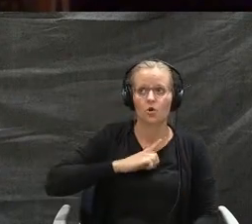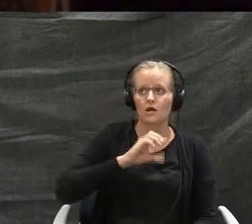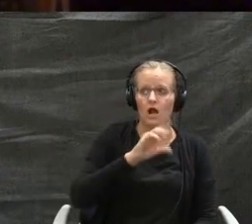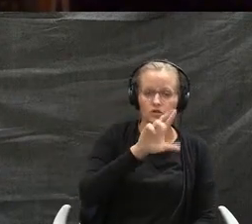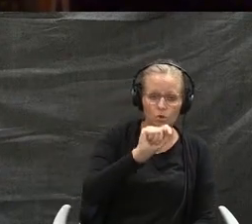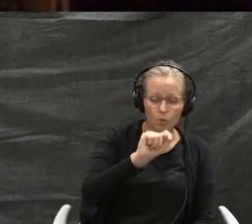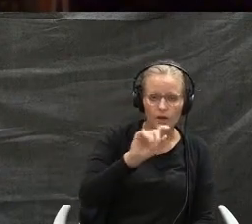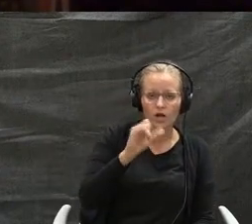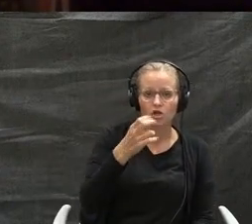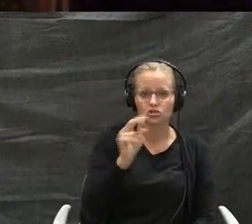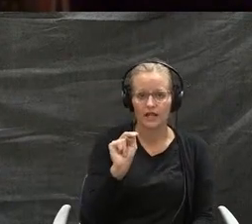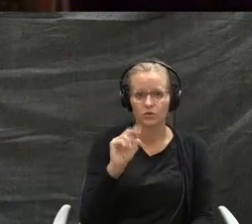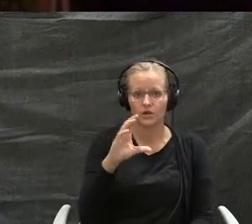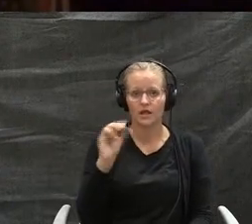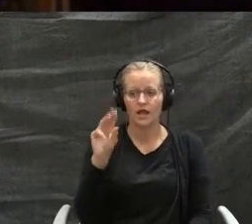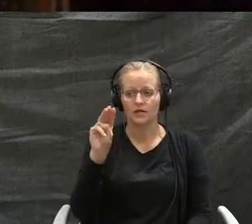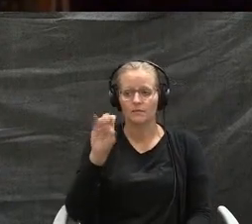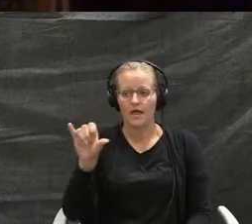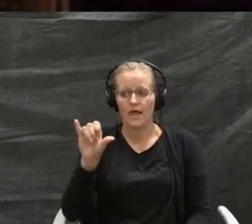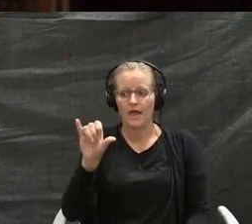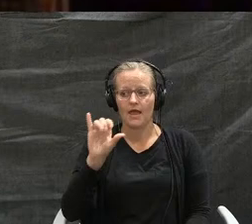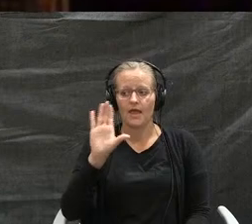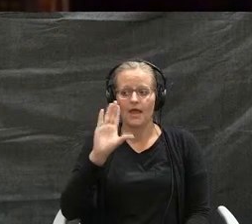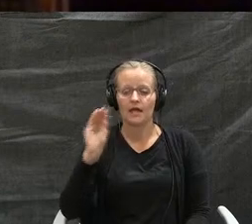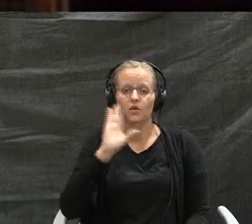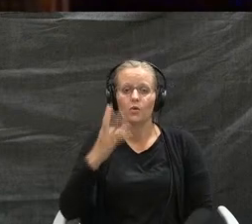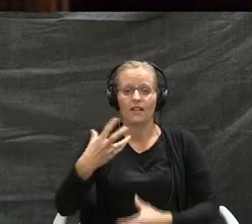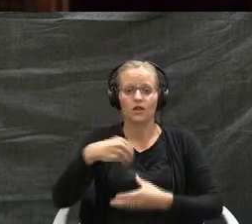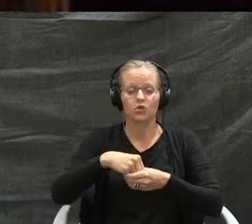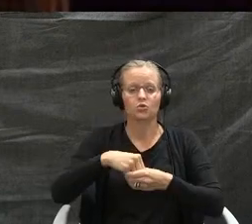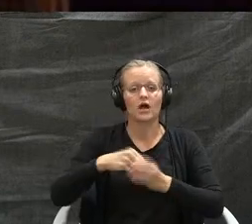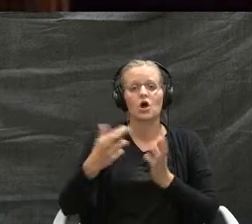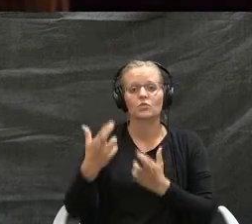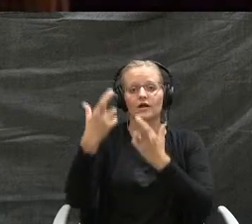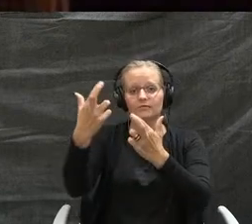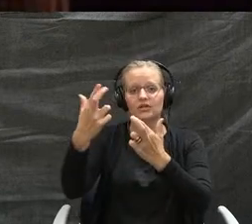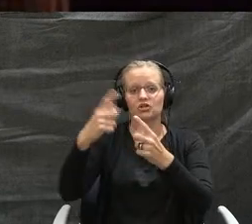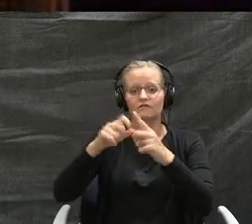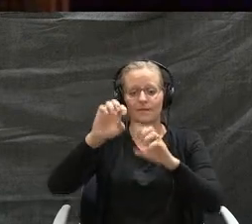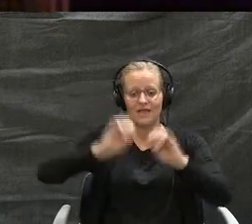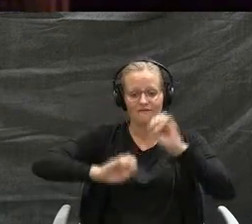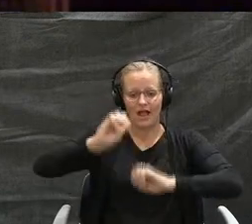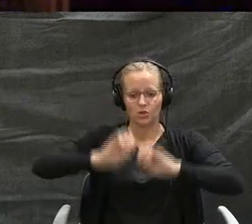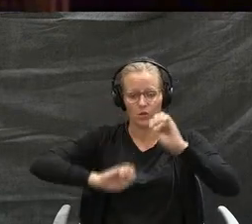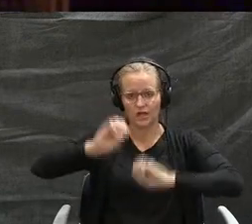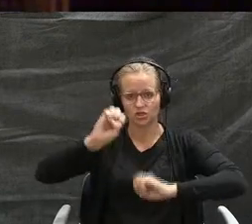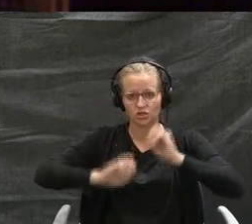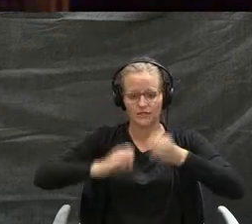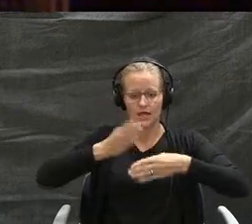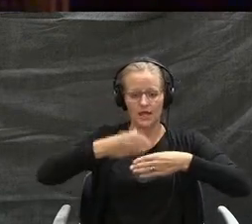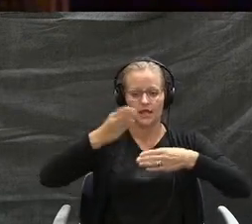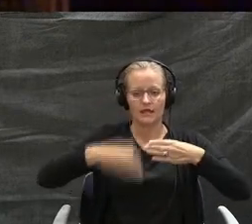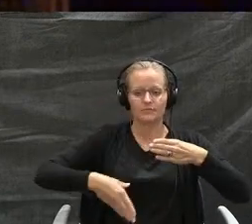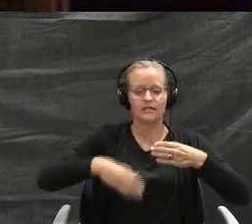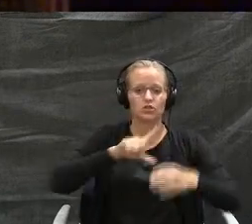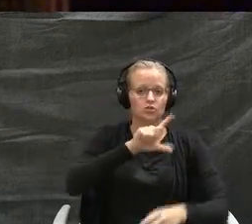will include recommendations from the evaluation of student and family well being that was completed in 2019-2020.